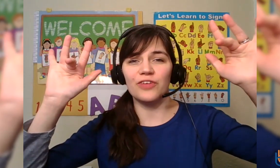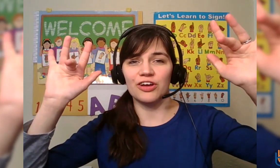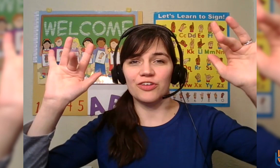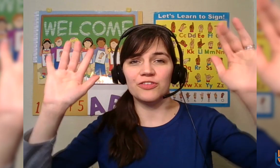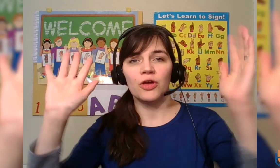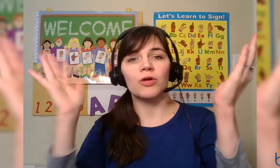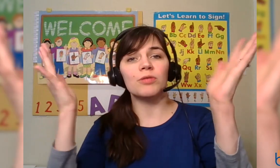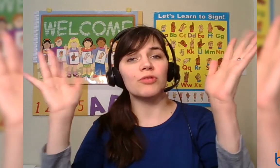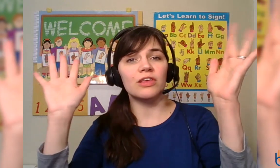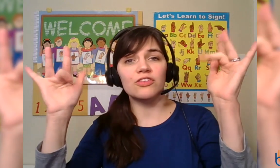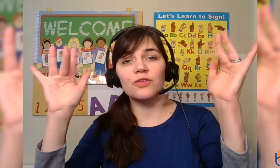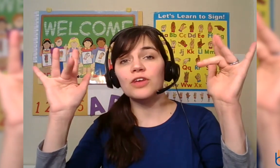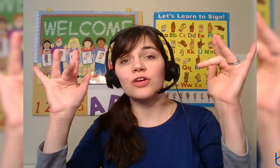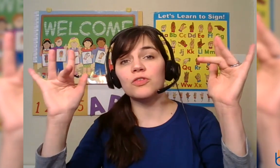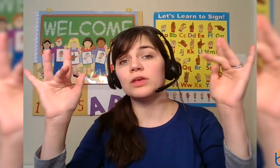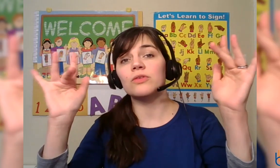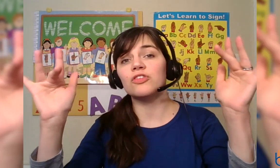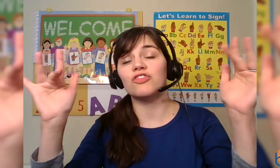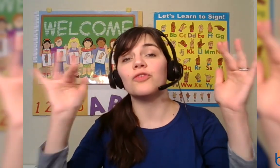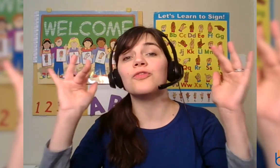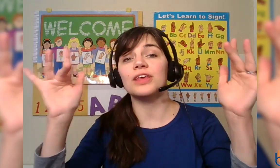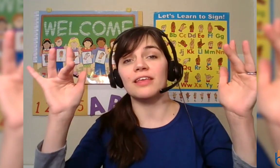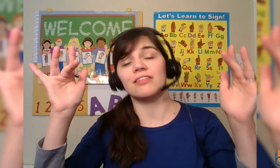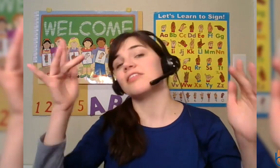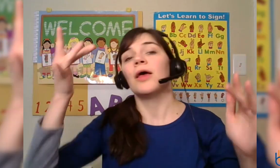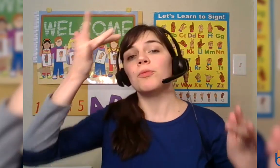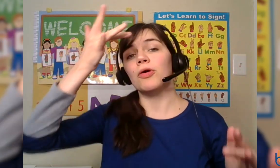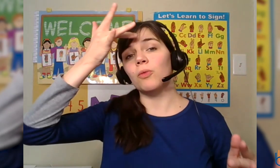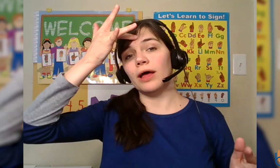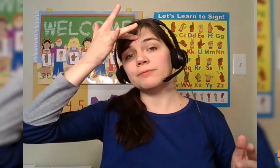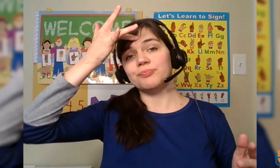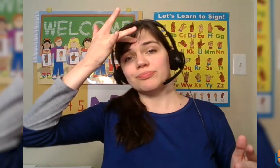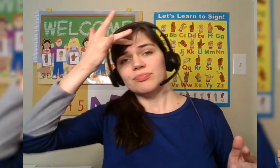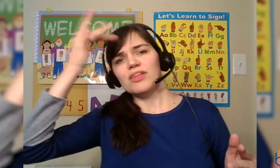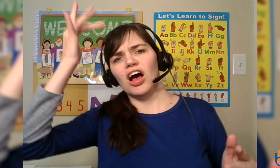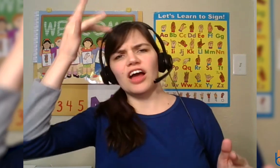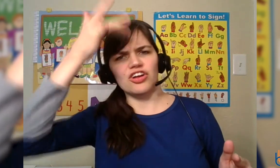fingers, remember these are the fingers we use to show feelings, put one on your